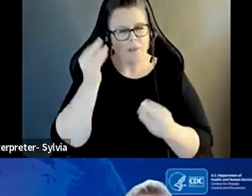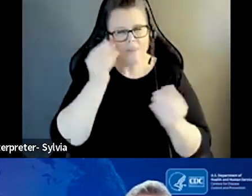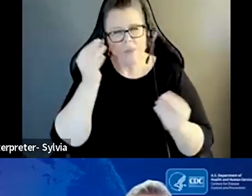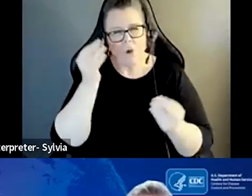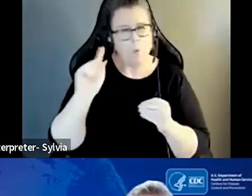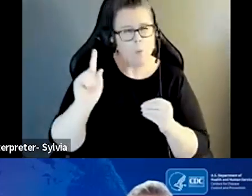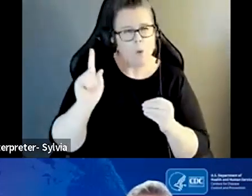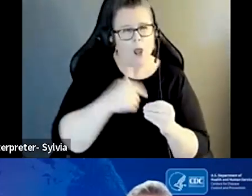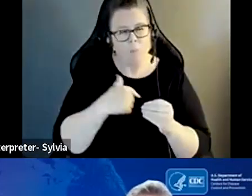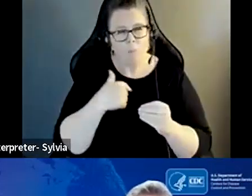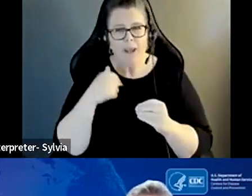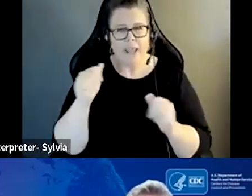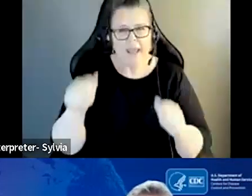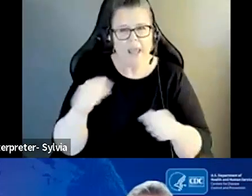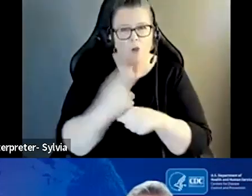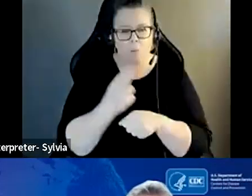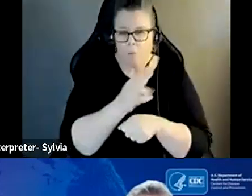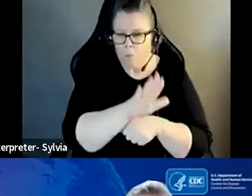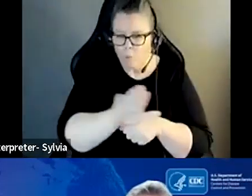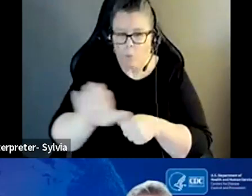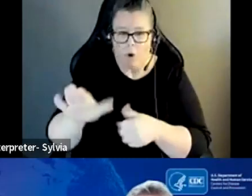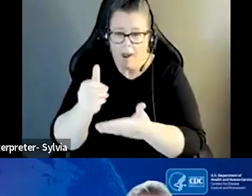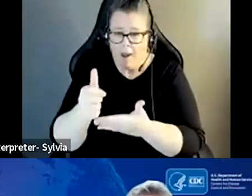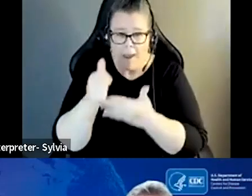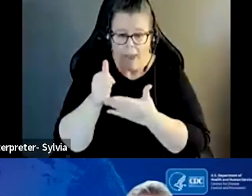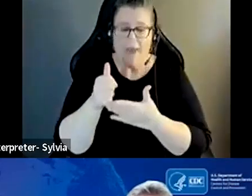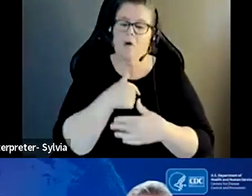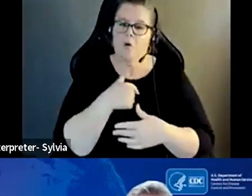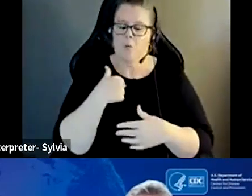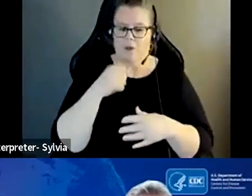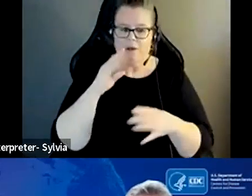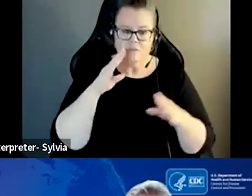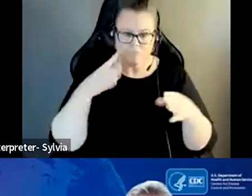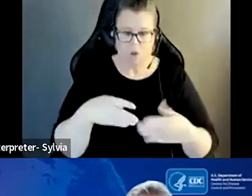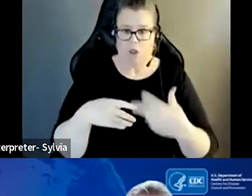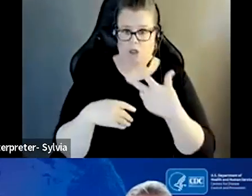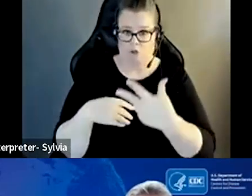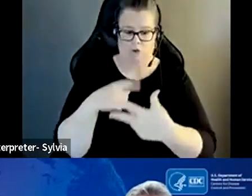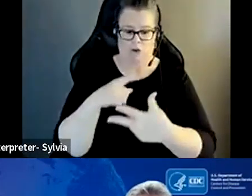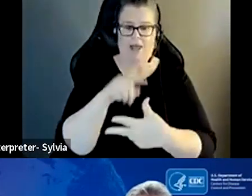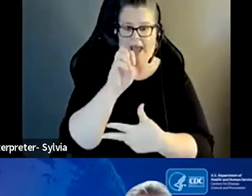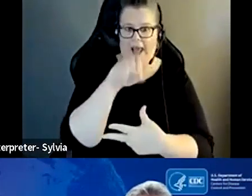we identified three critical areas for how we function at CDC: equity, data, and laboratory quality.